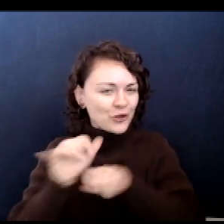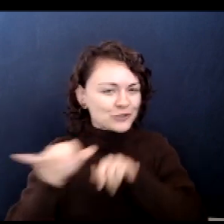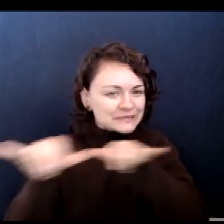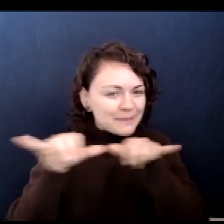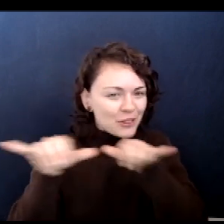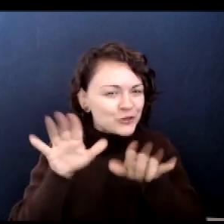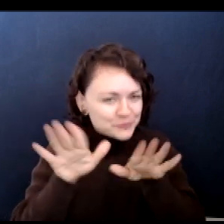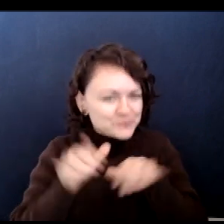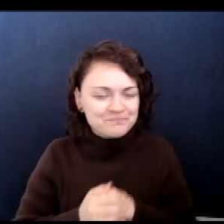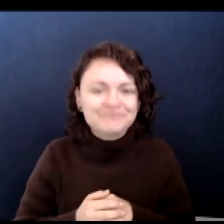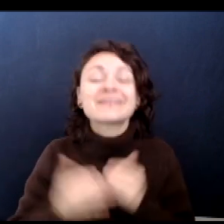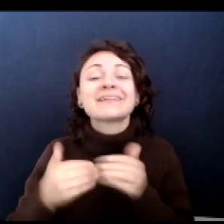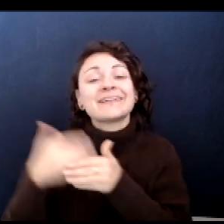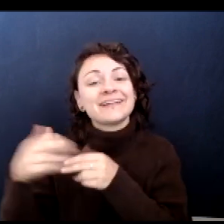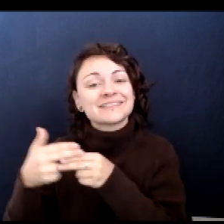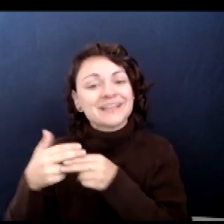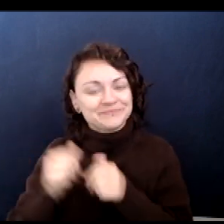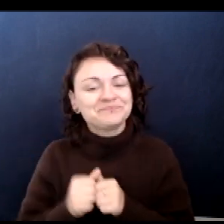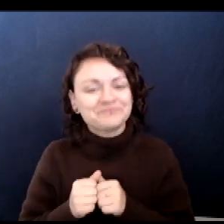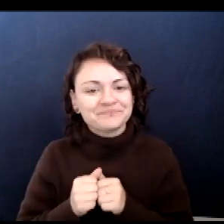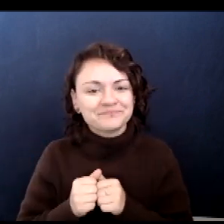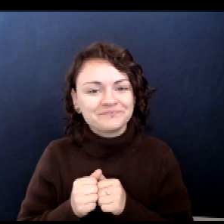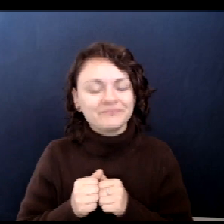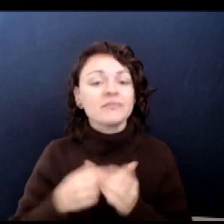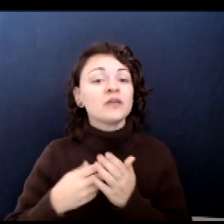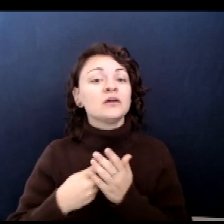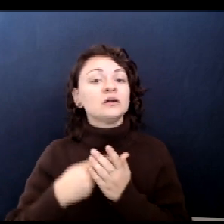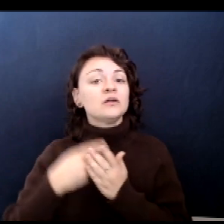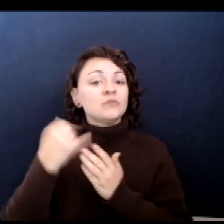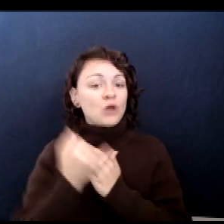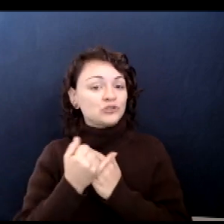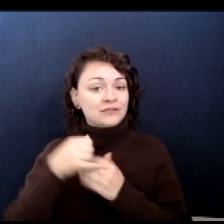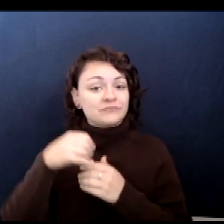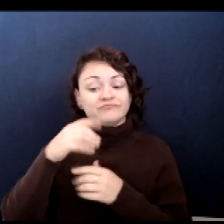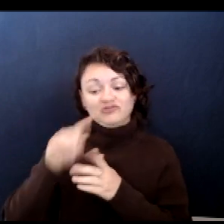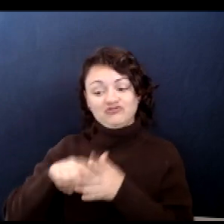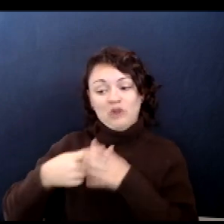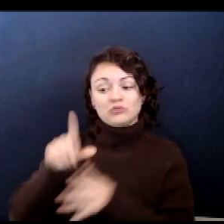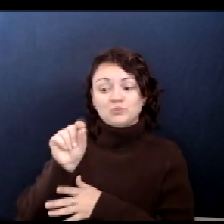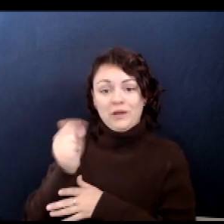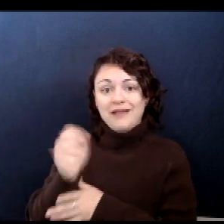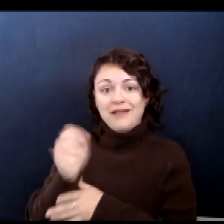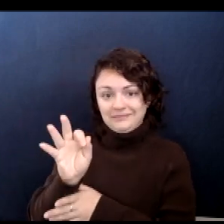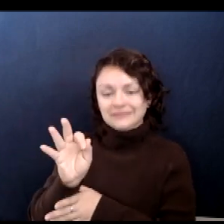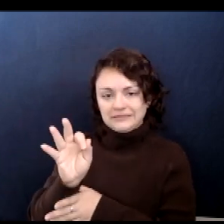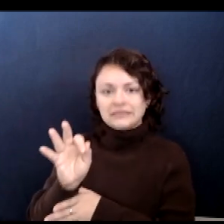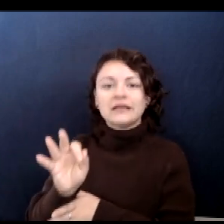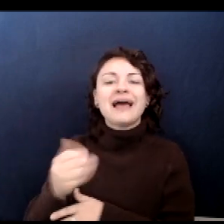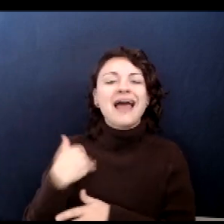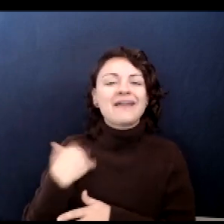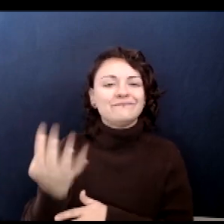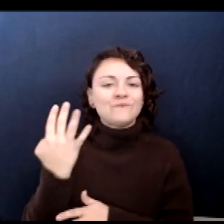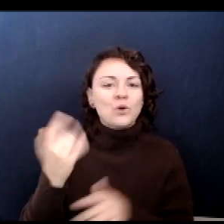This project, when we started it in 2019, overall had four broad goals. One was to examine